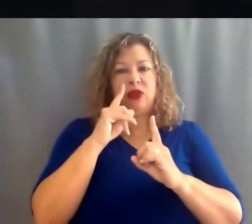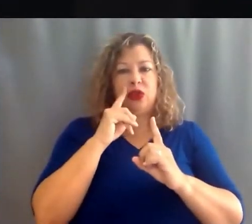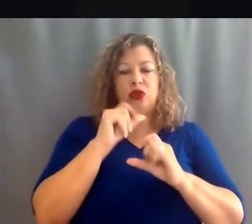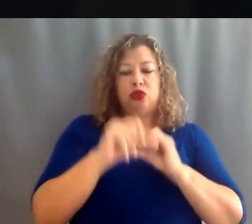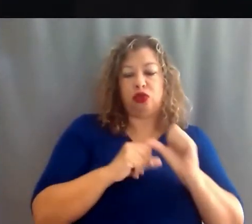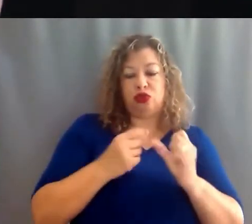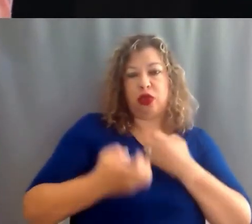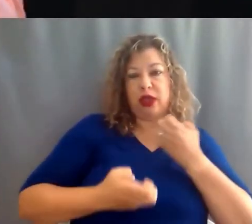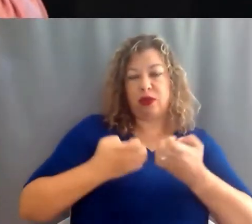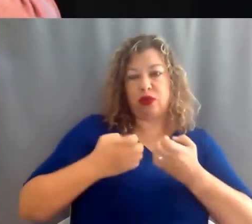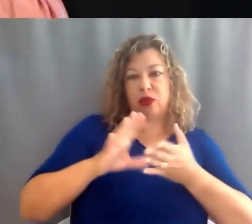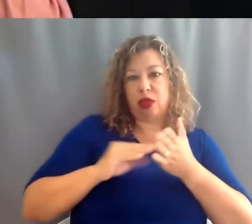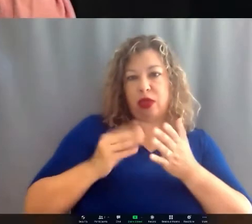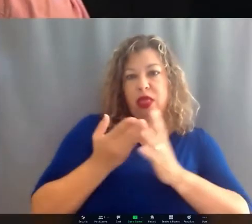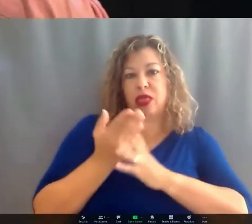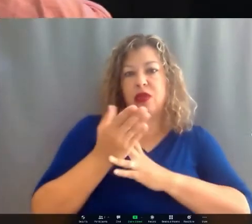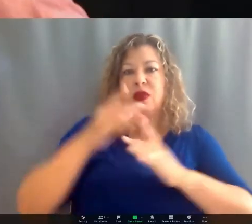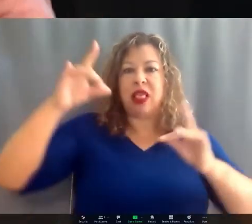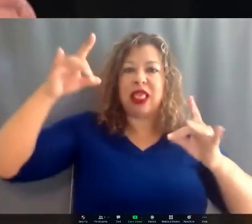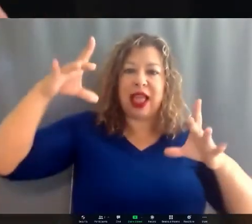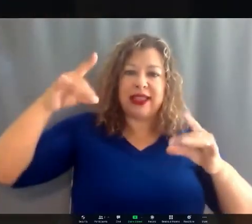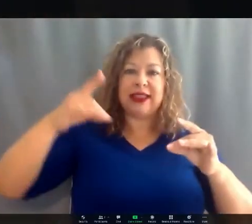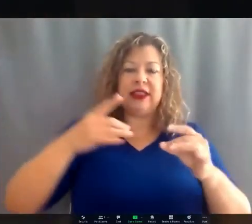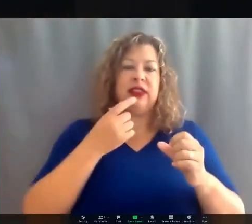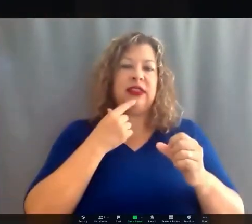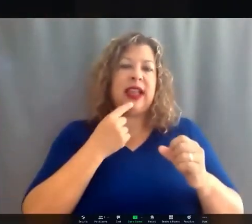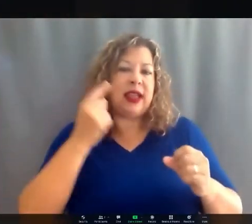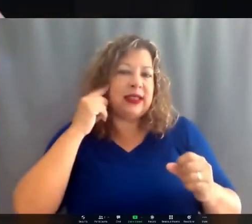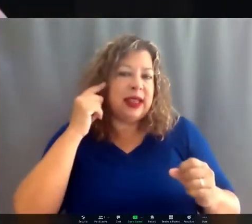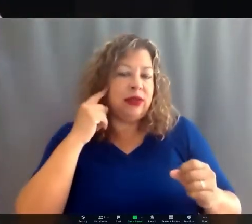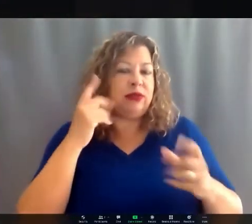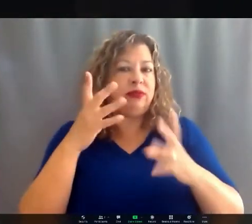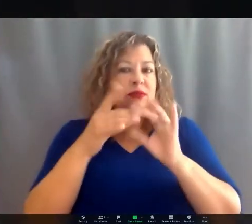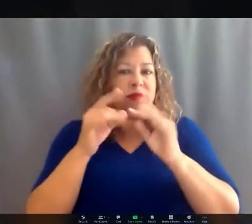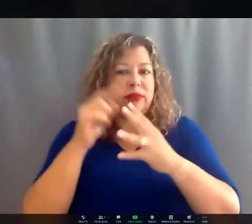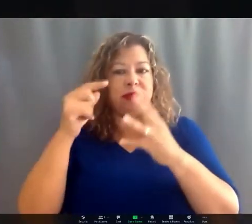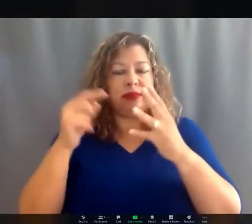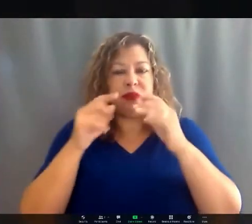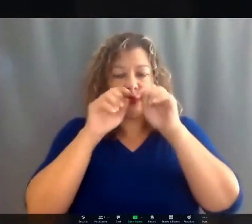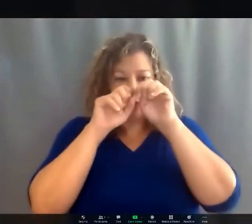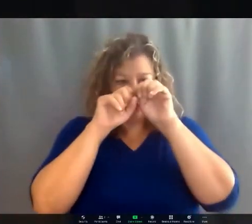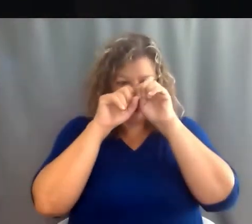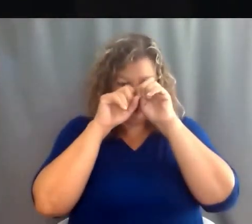social-emotional learning through lighting and sound. Yeah. It can't be prescribed. It must be malleable.